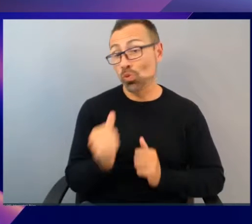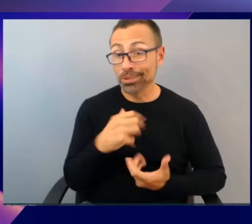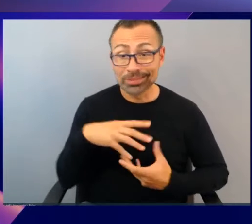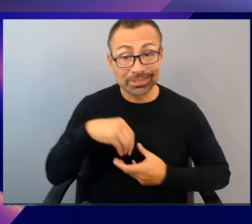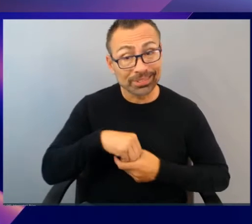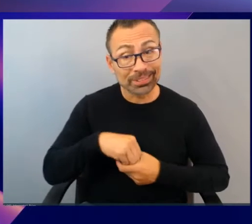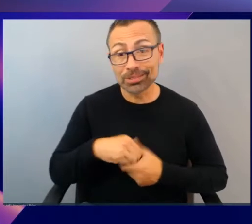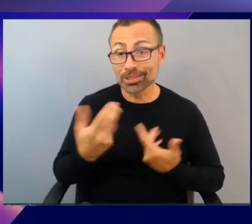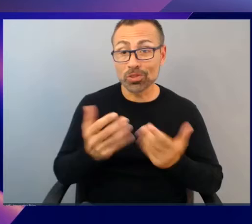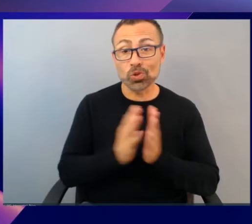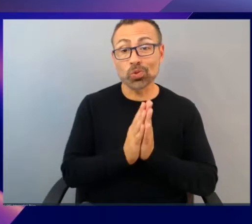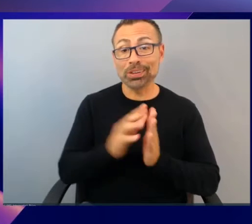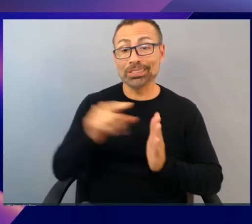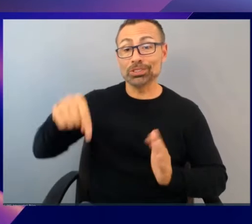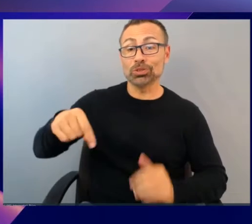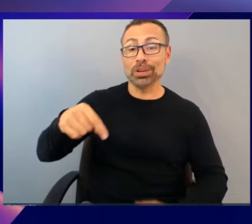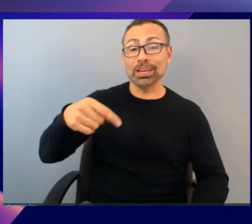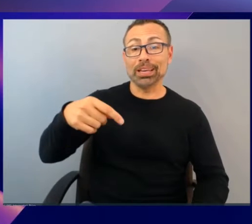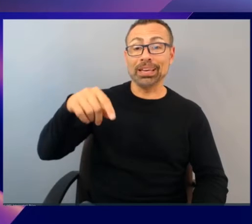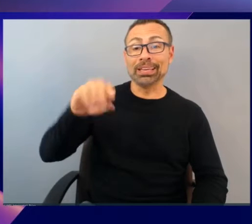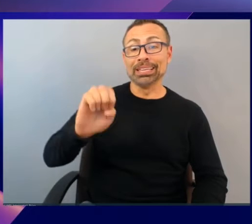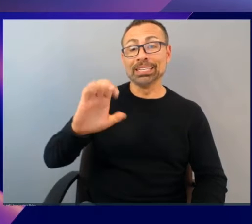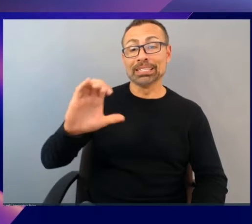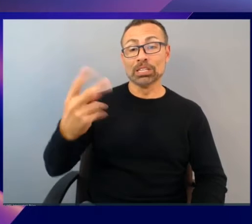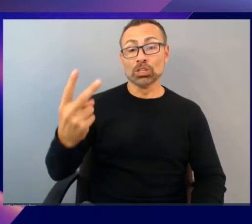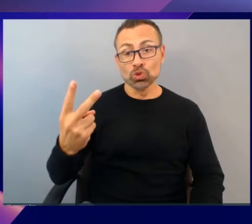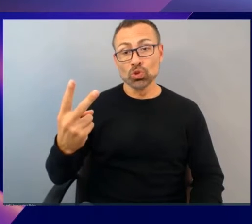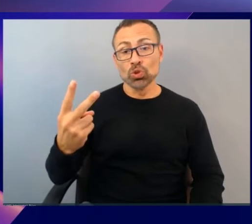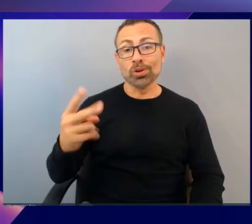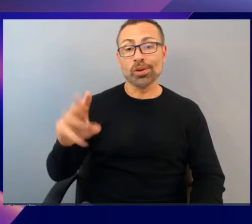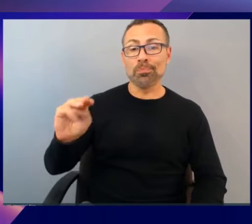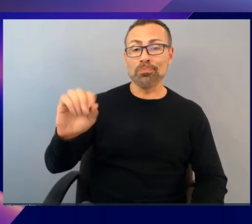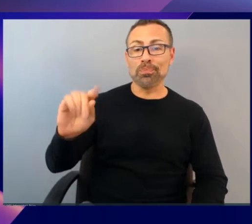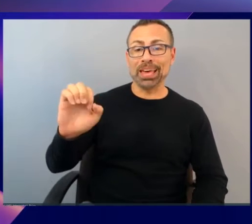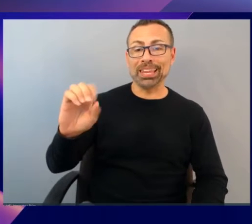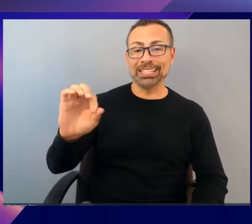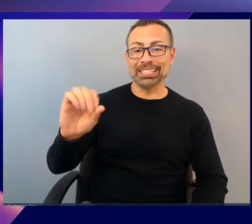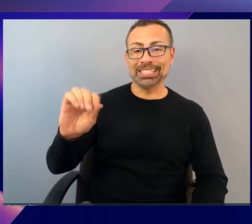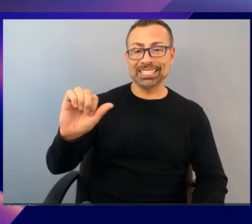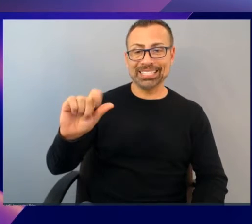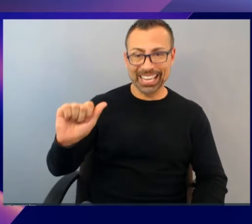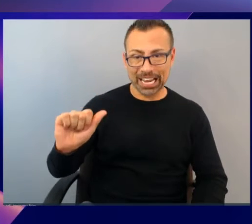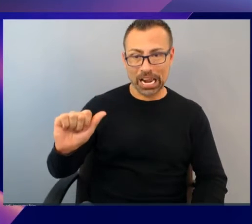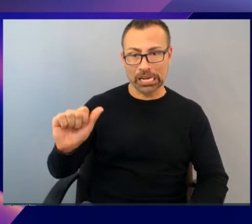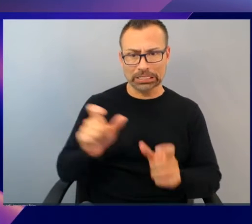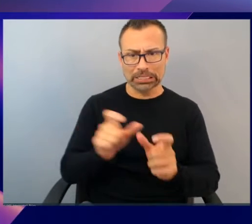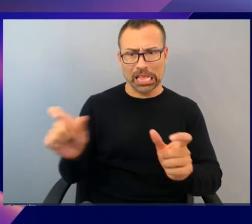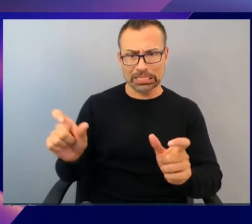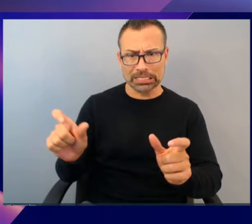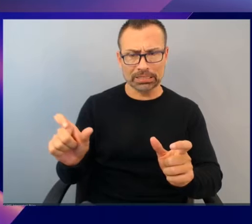to this EC2 instance metadata service. So I know it's a bit of a mouthful, but this is something that we can look for